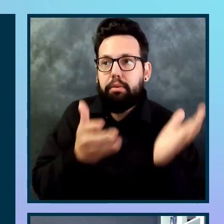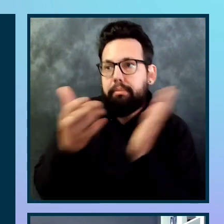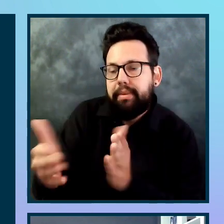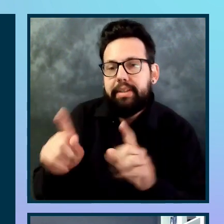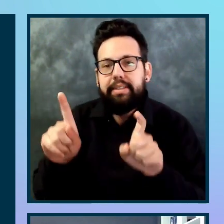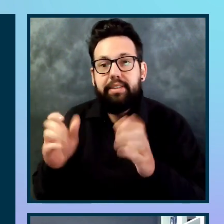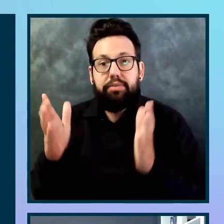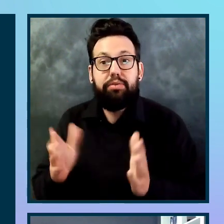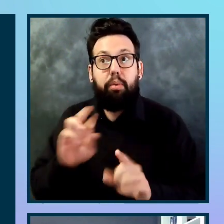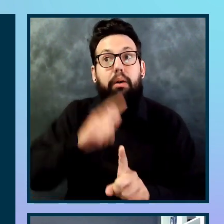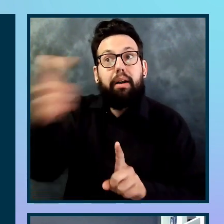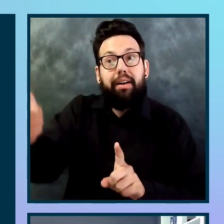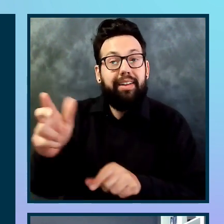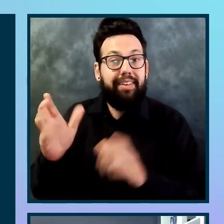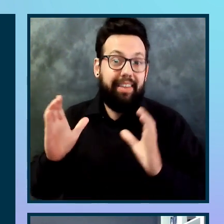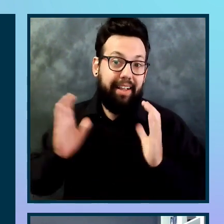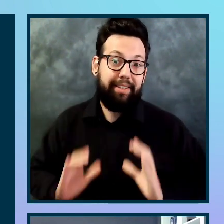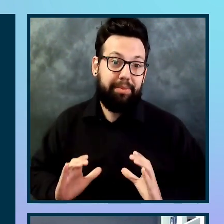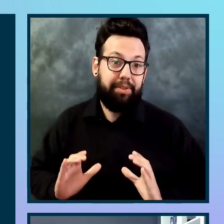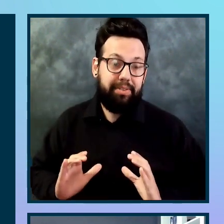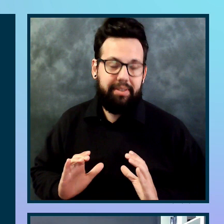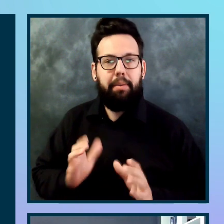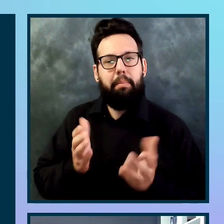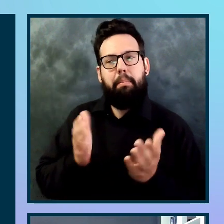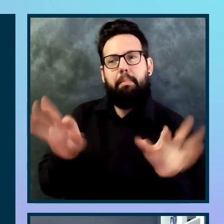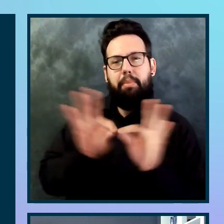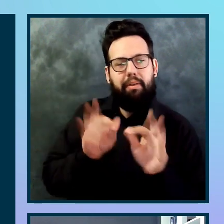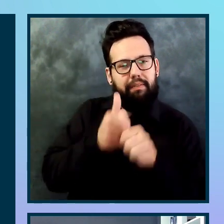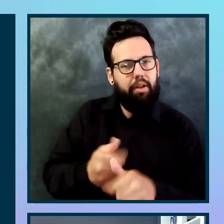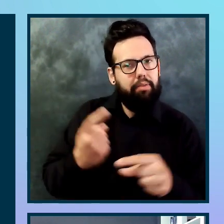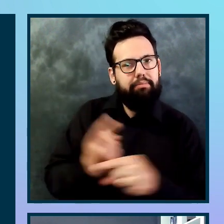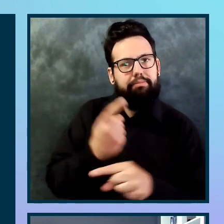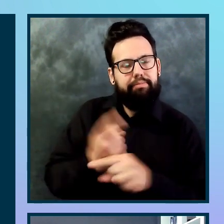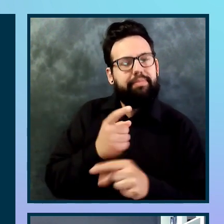following the design patterns that are recommended for these kind of experiences, then